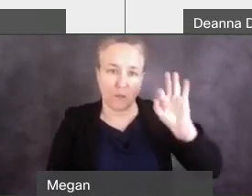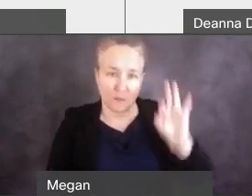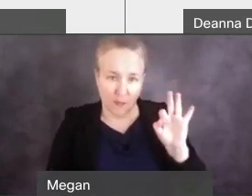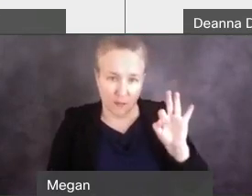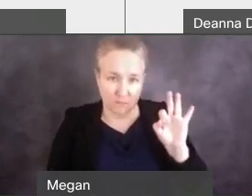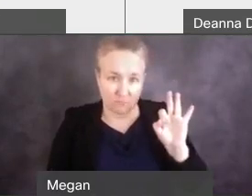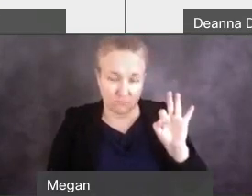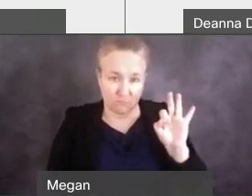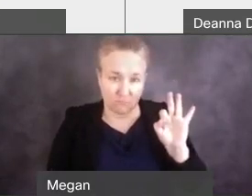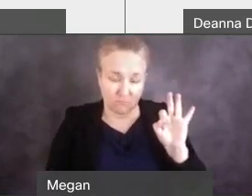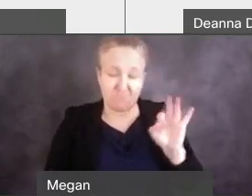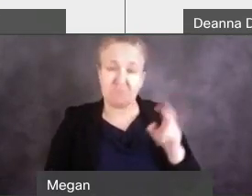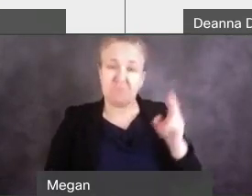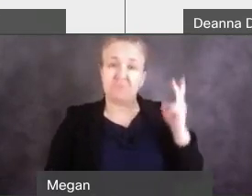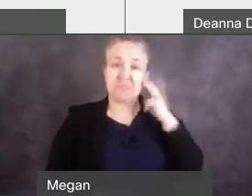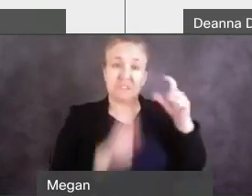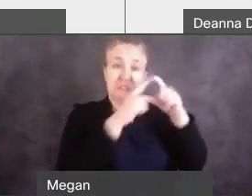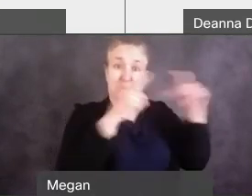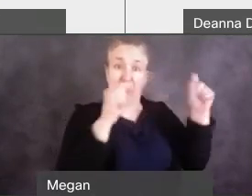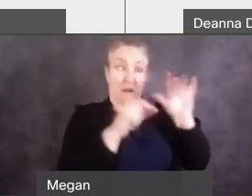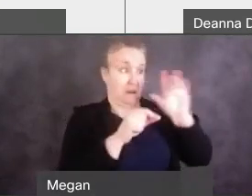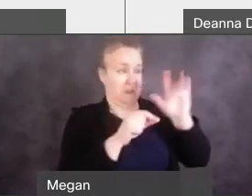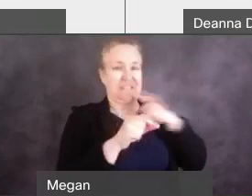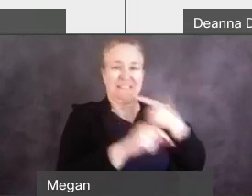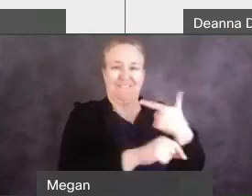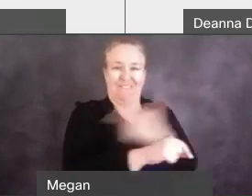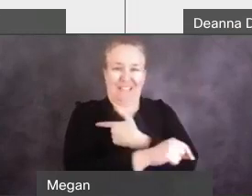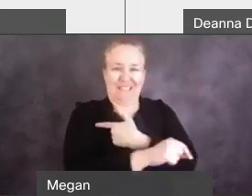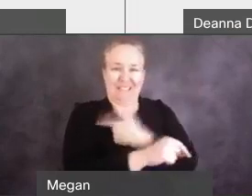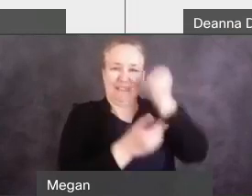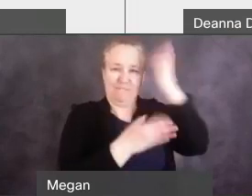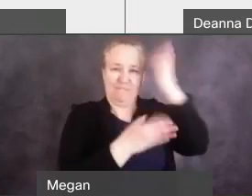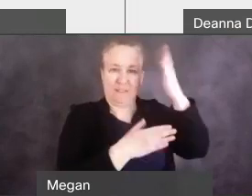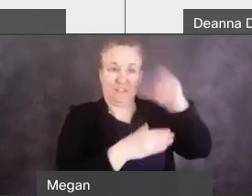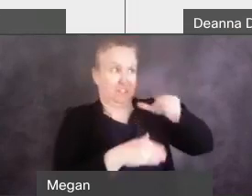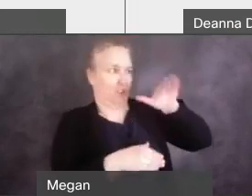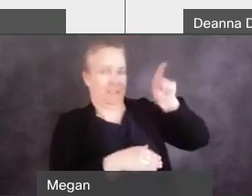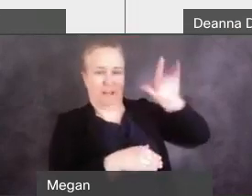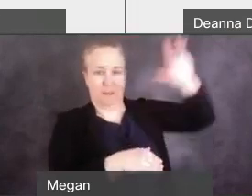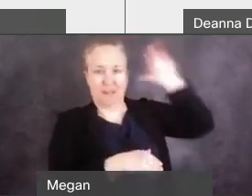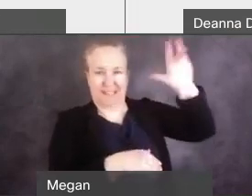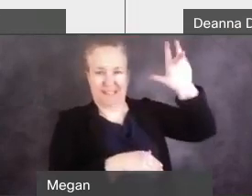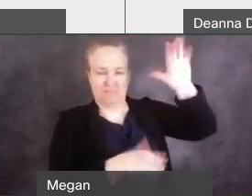and click on the Vaccine Information button at the top of the page. I remain encouraged